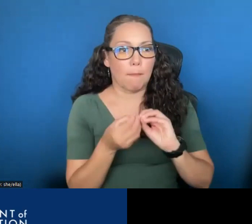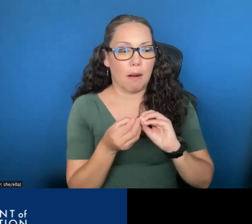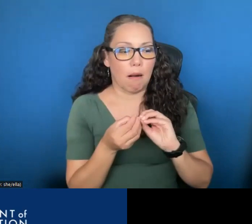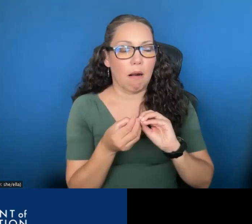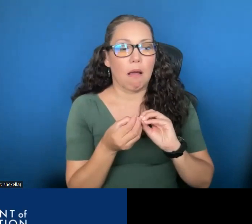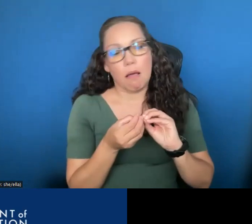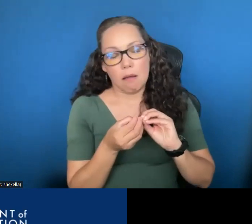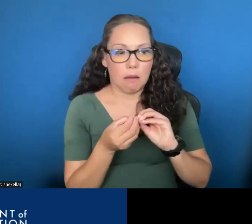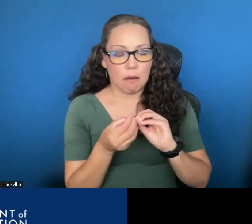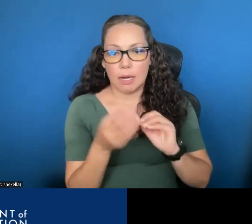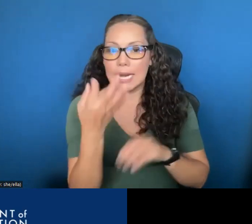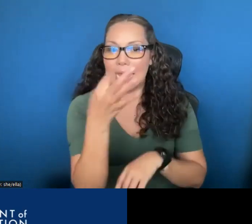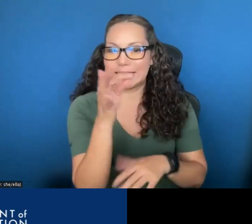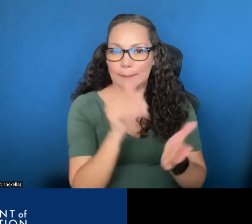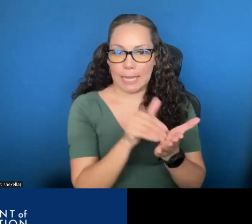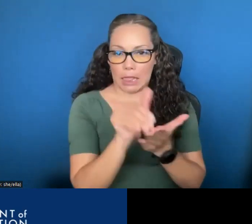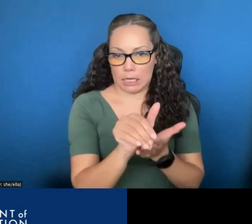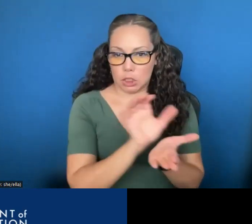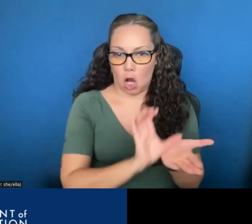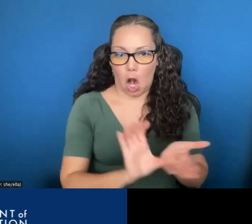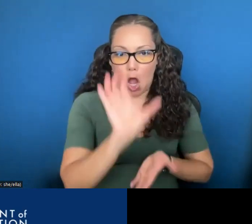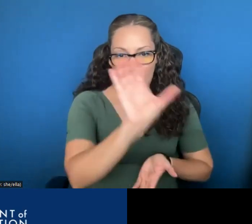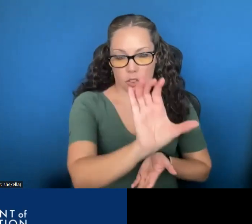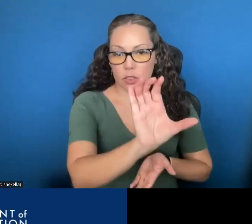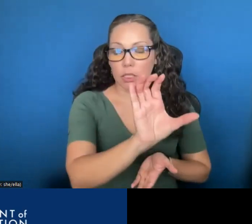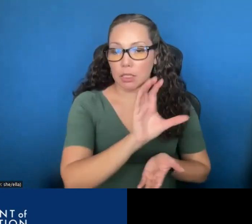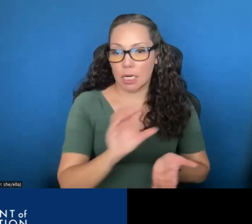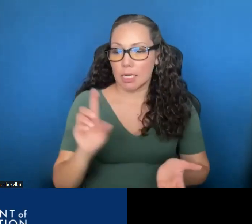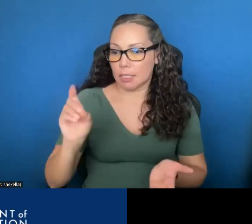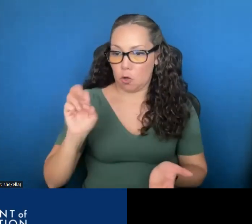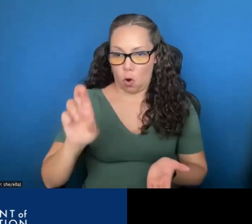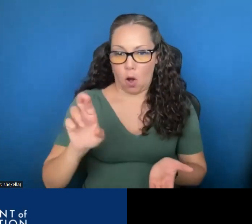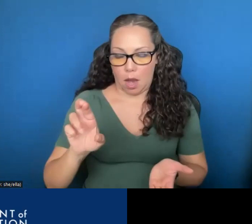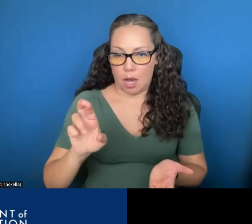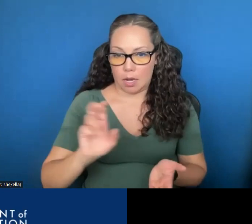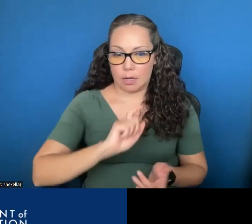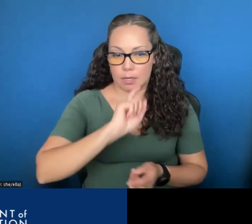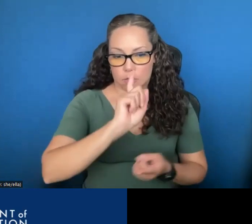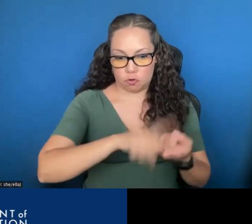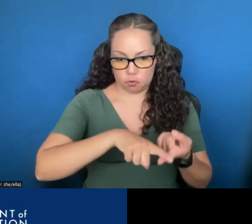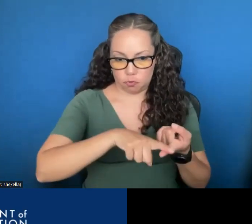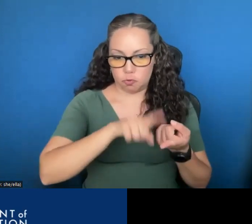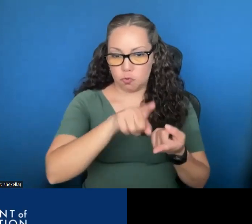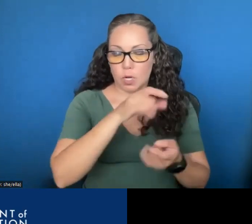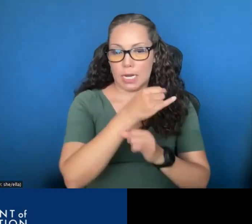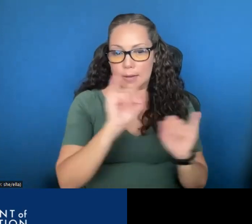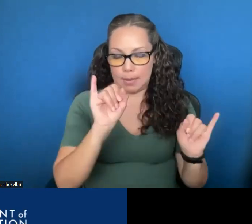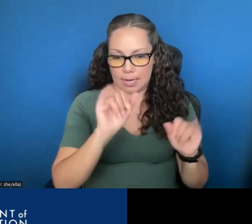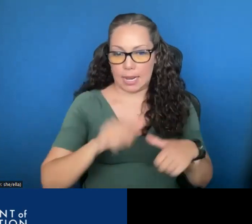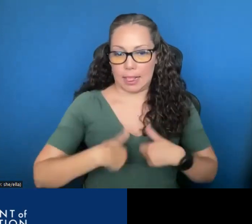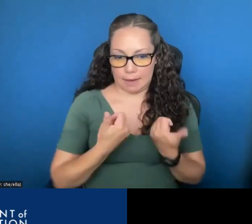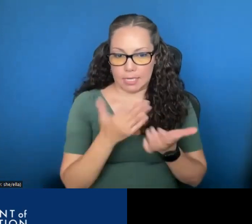uh $19 million that do will be administering um to the independent living centers um the 28